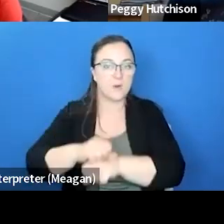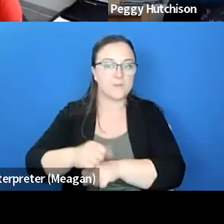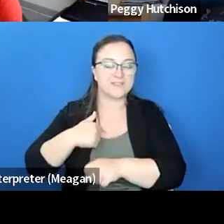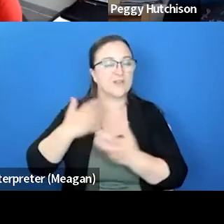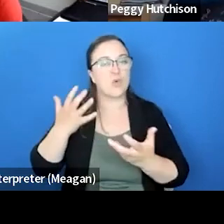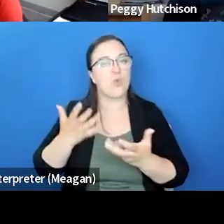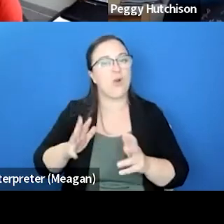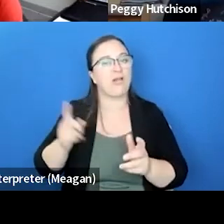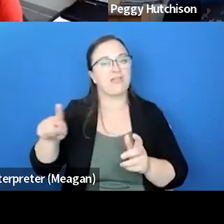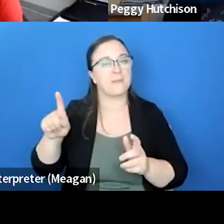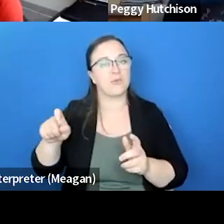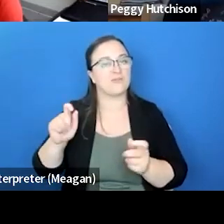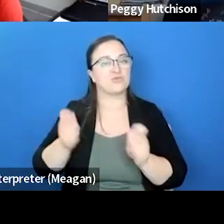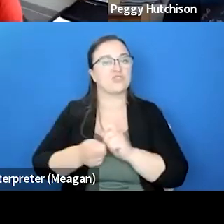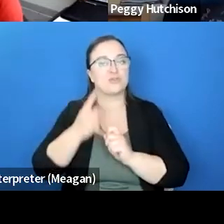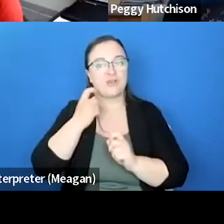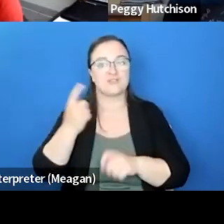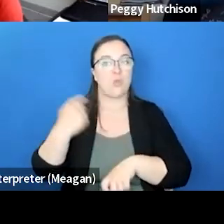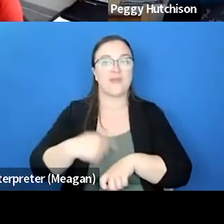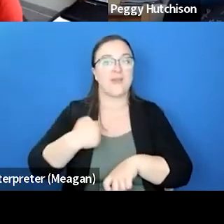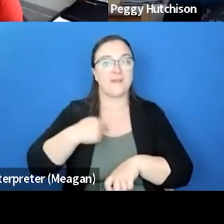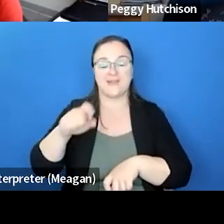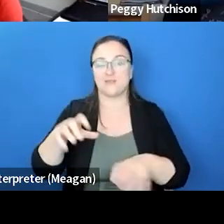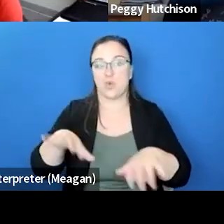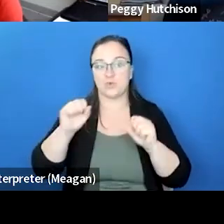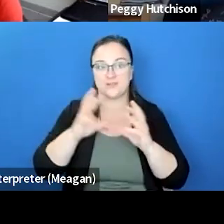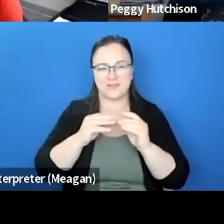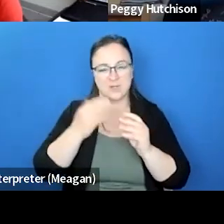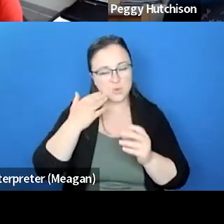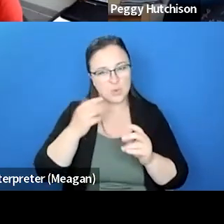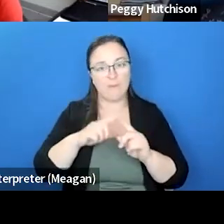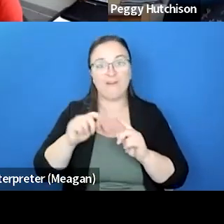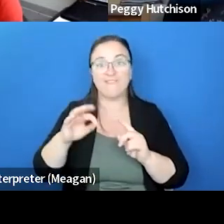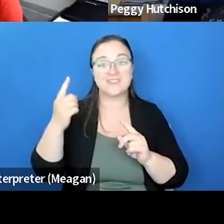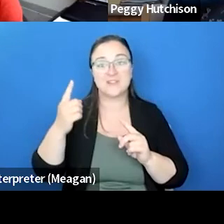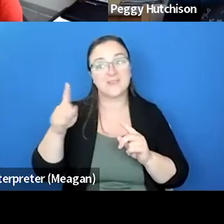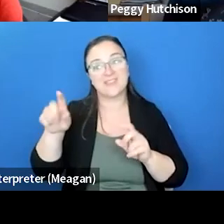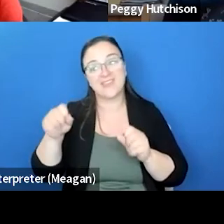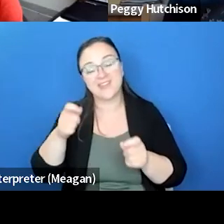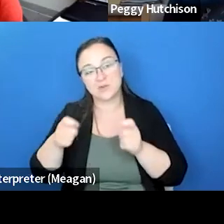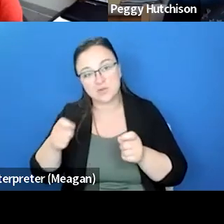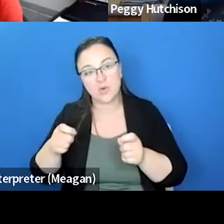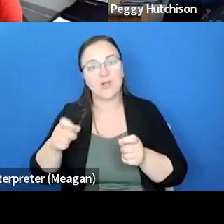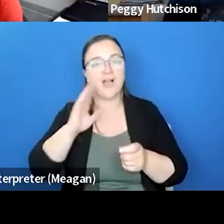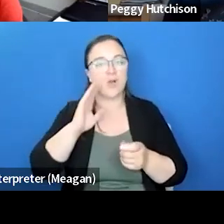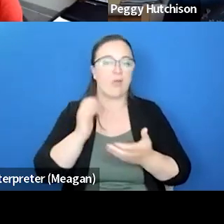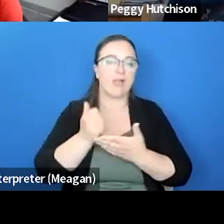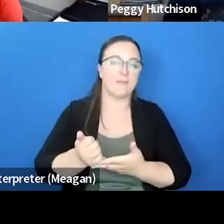because of this one time I need a meeting, but you know, if it's something I can control, I try to help 'em out in that way.